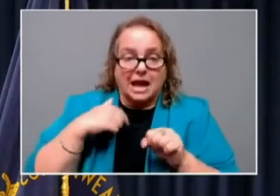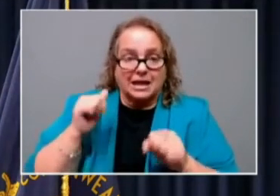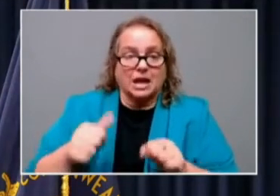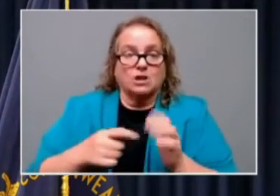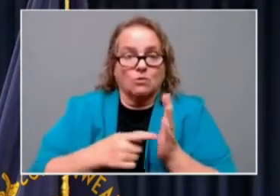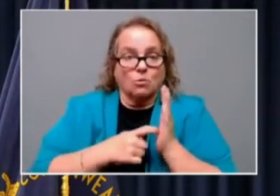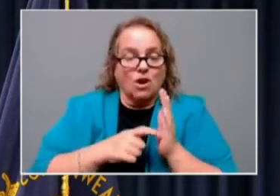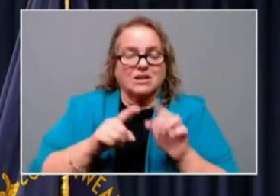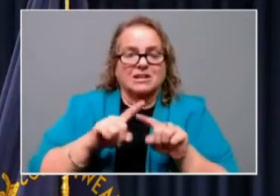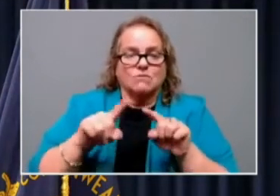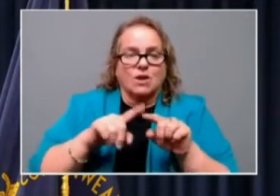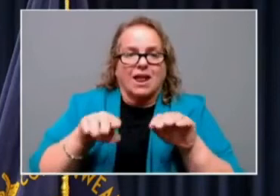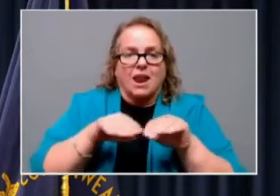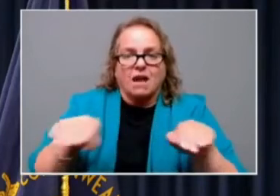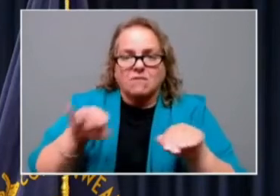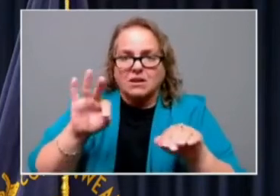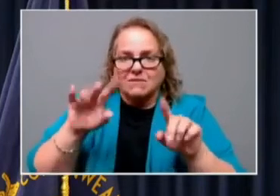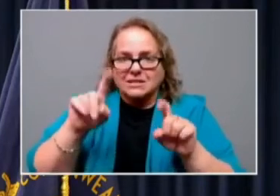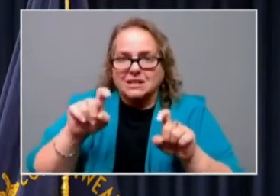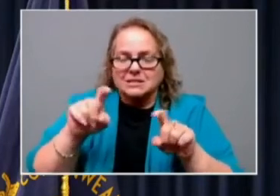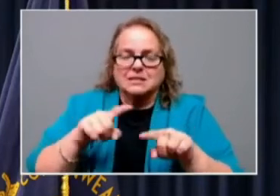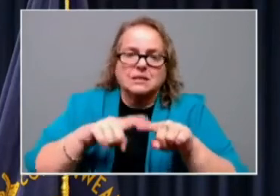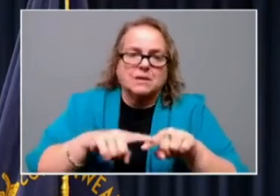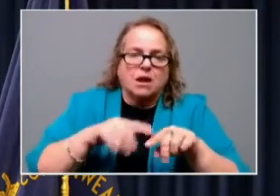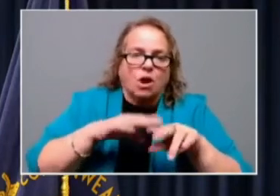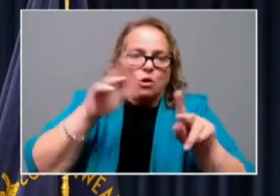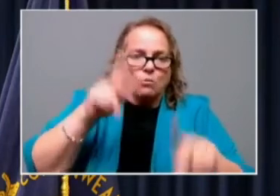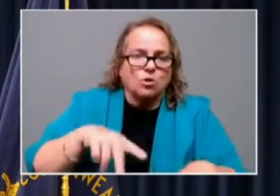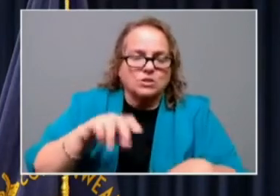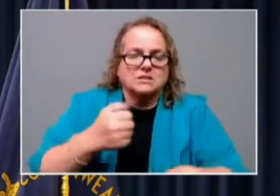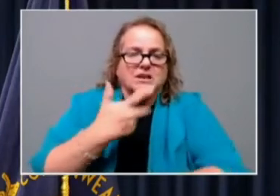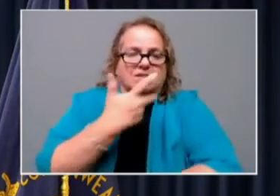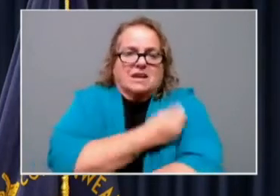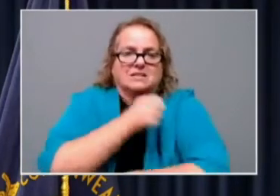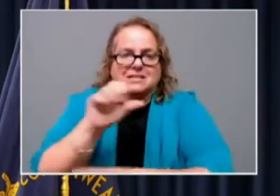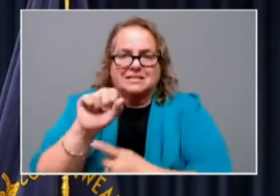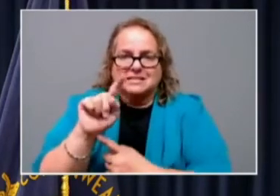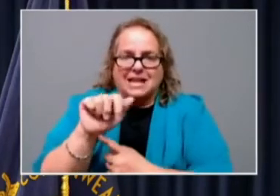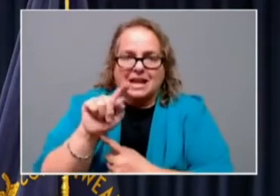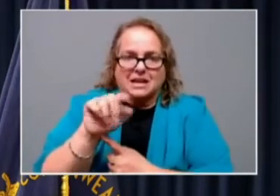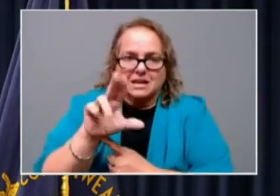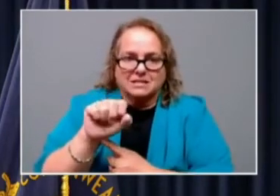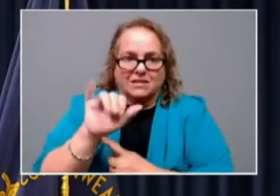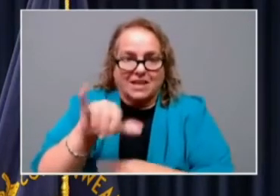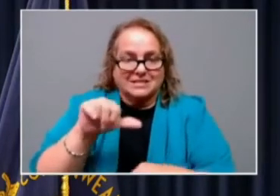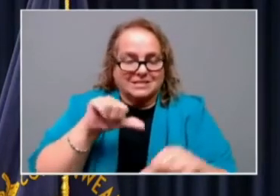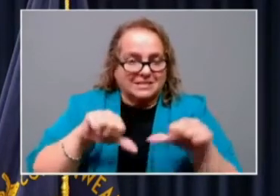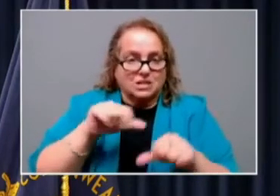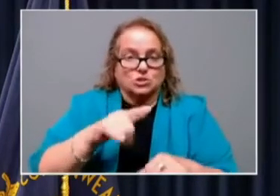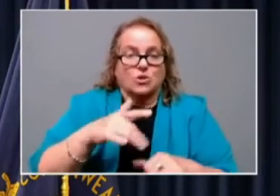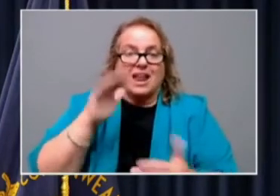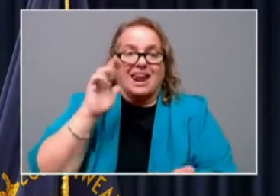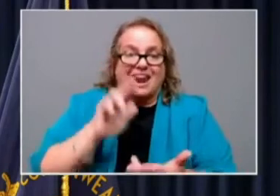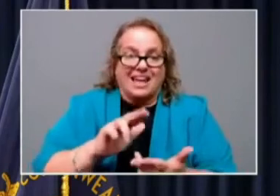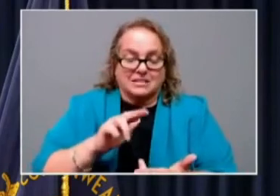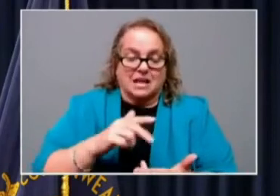depending on someone's vaccination status. That's just the science, you're less likely to have it if you're vaccinated than if you're not, that